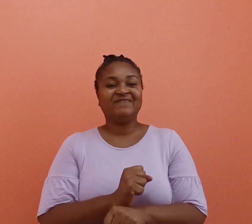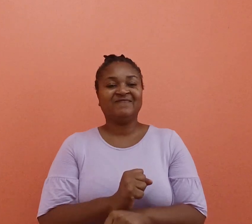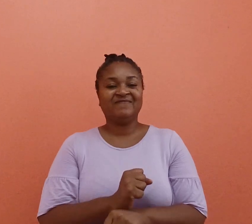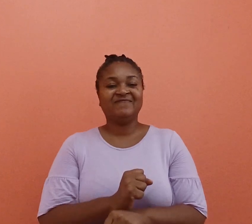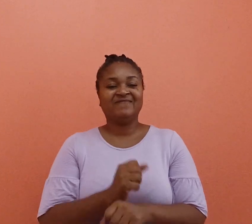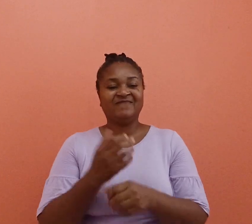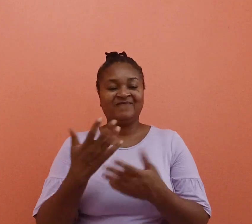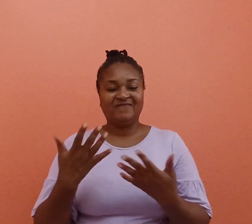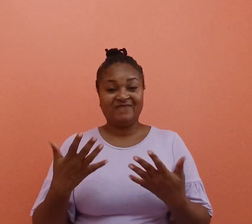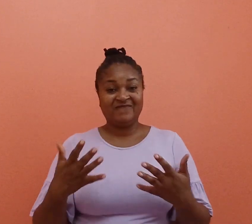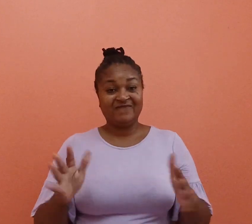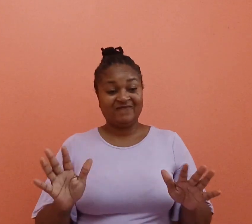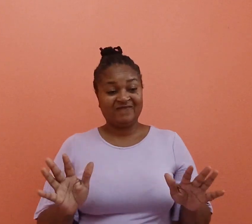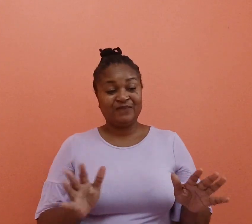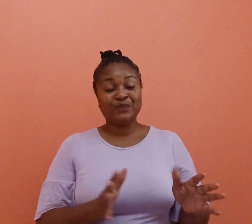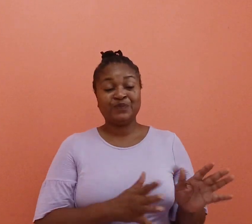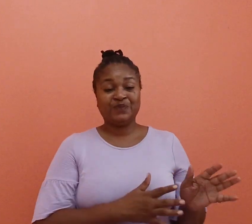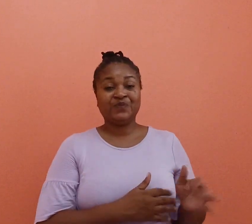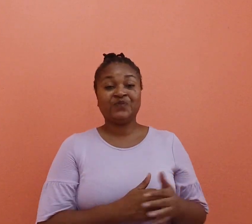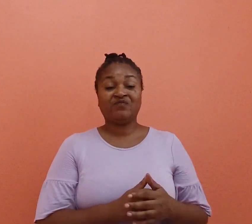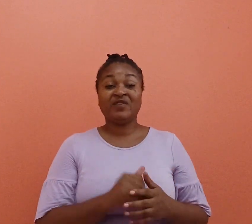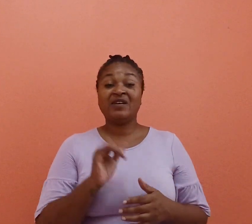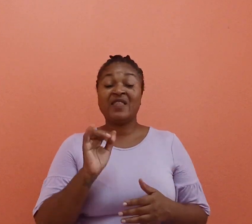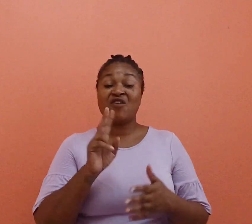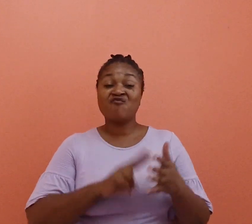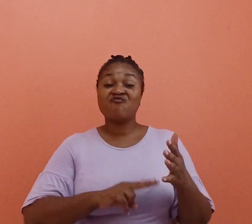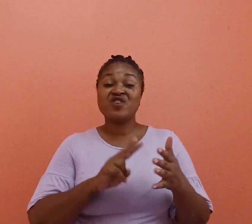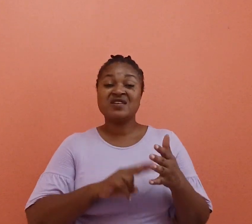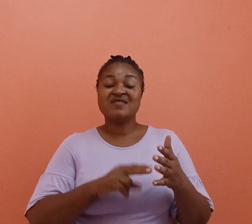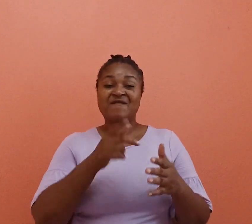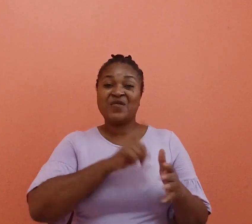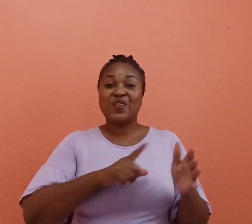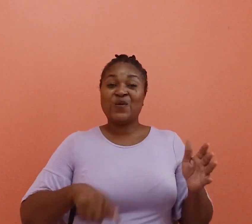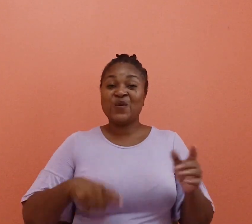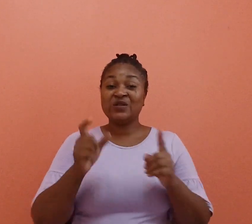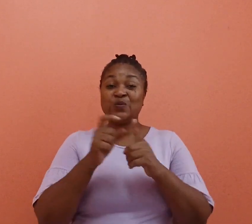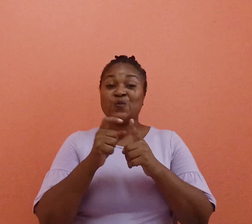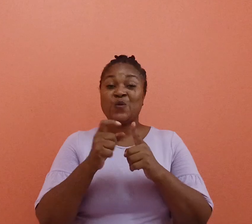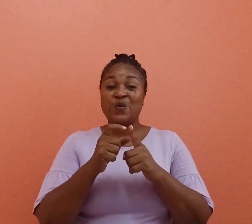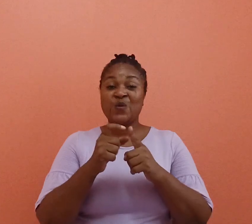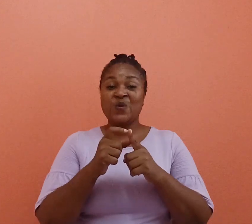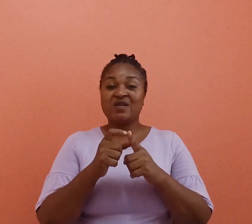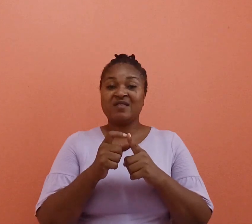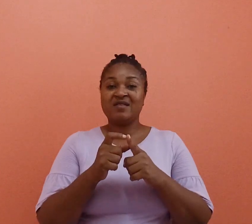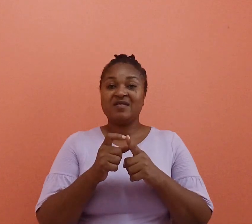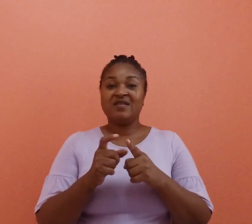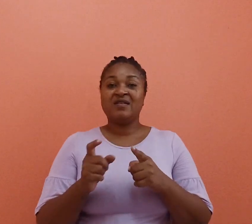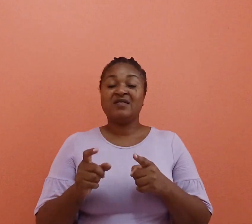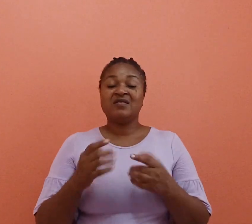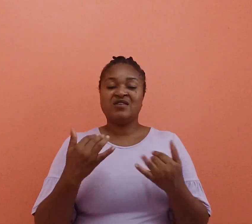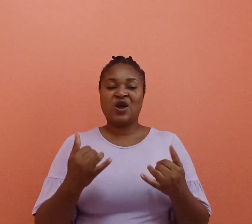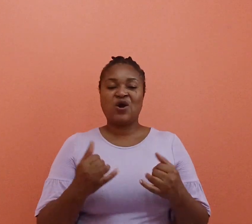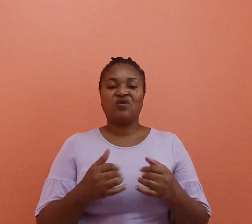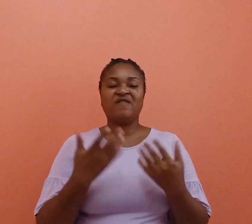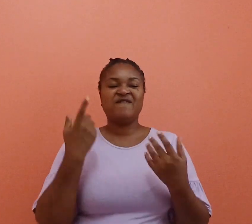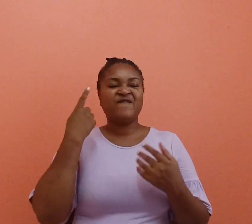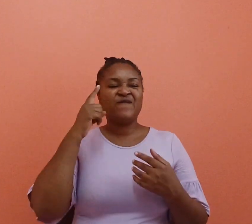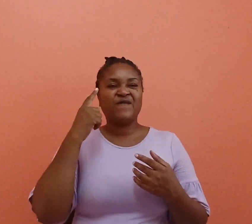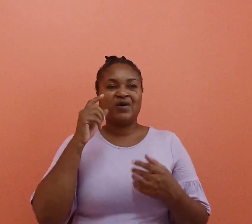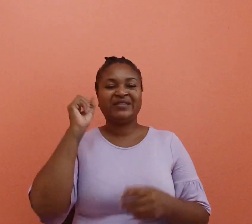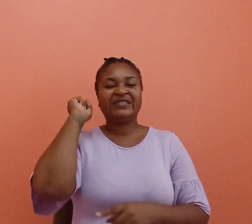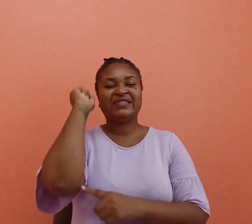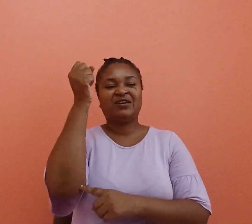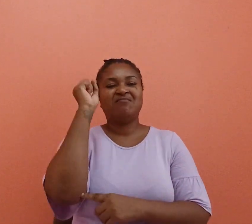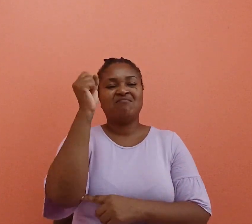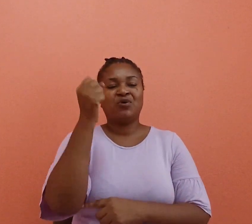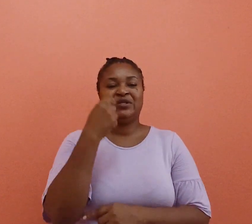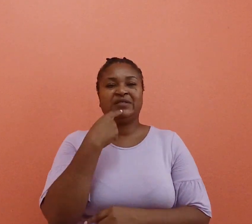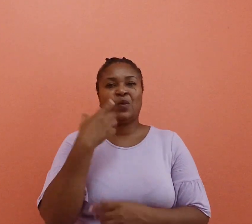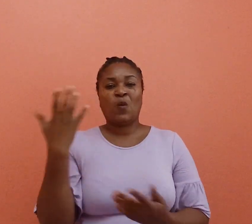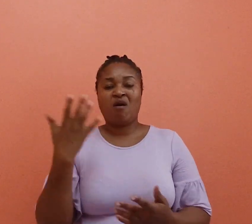So that is the reading of the Lord's word. and onto our message.